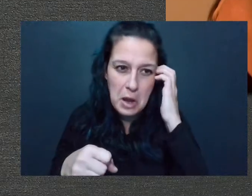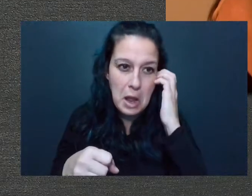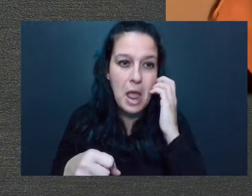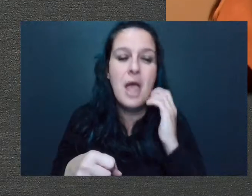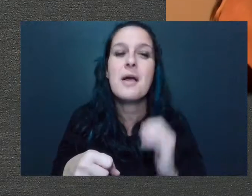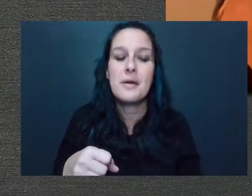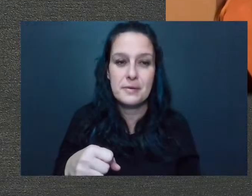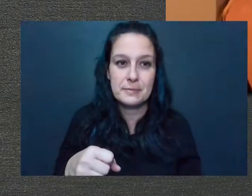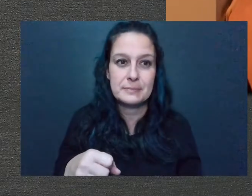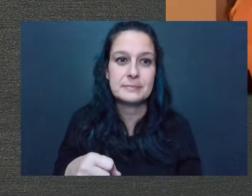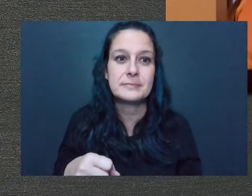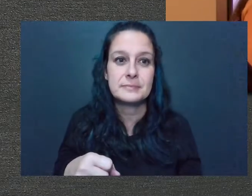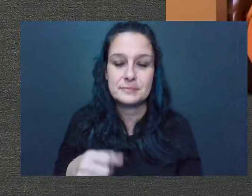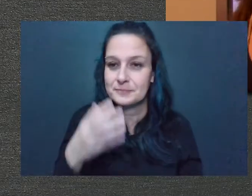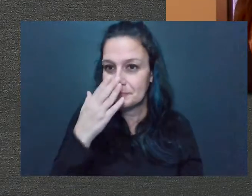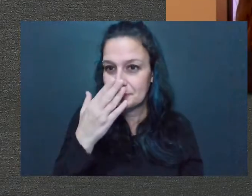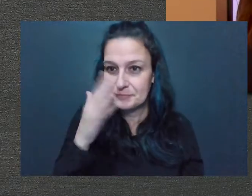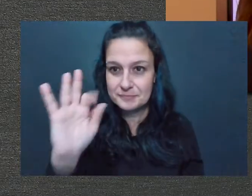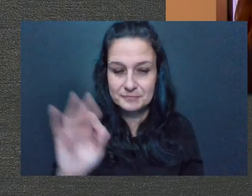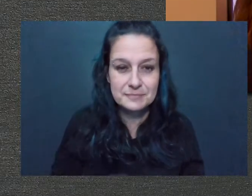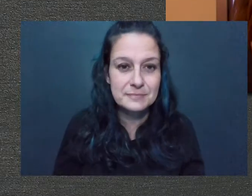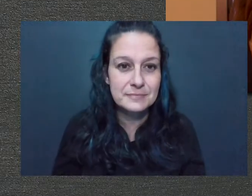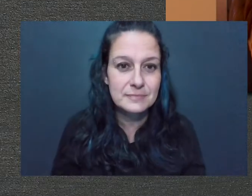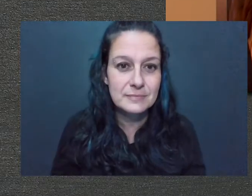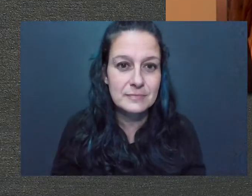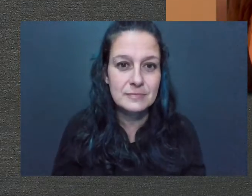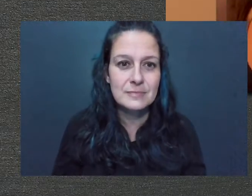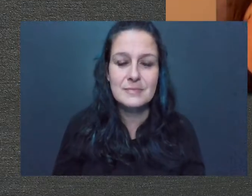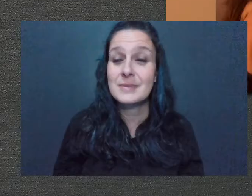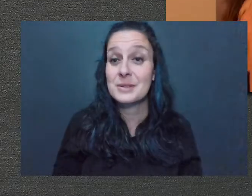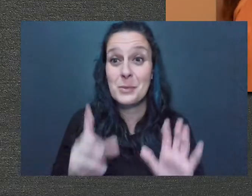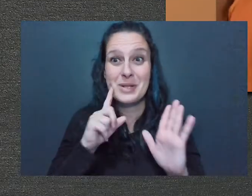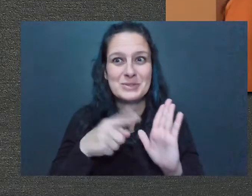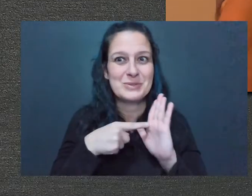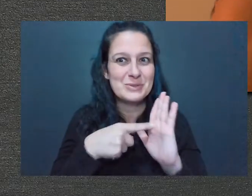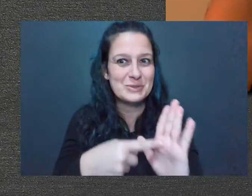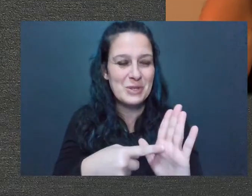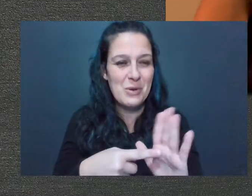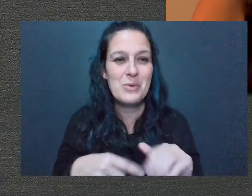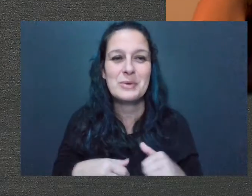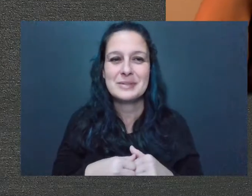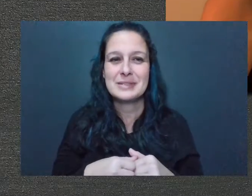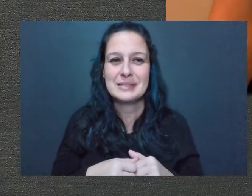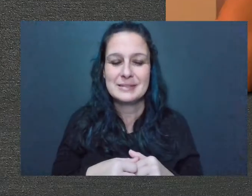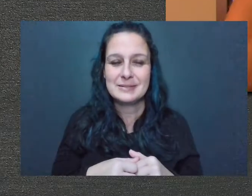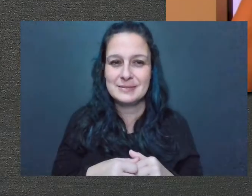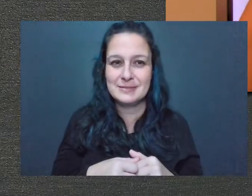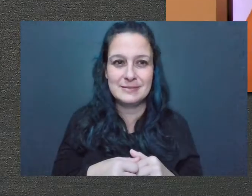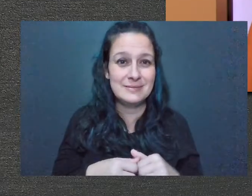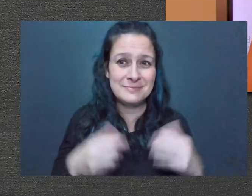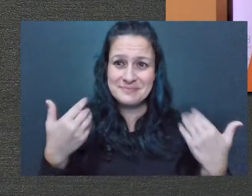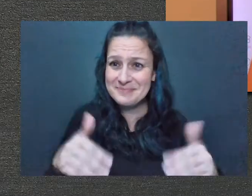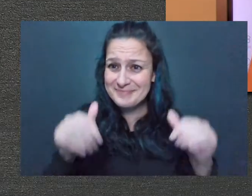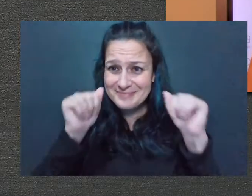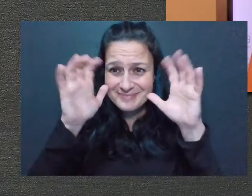Or gray, yes. Thank you. So I just wanted to show you. Unbelievable, right?